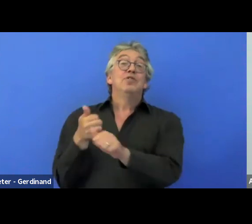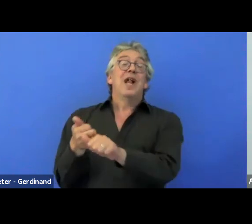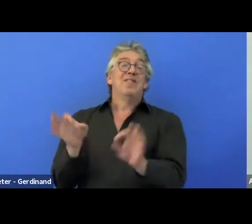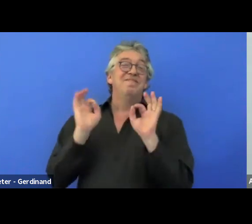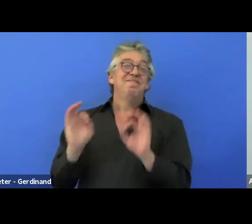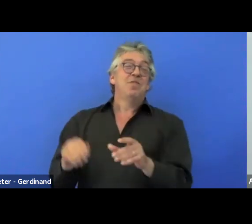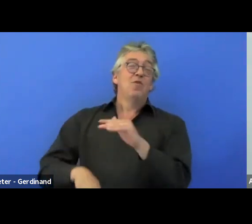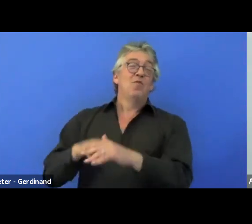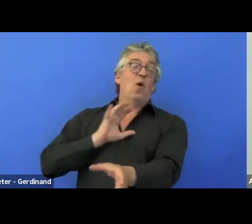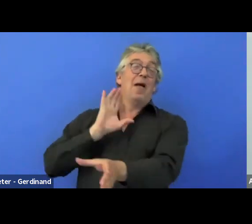Next slide.